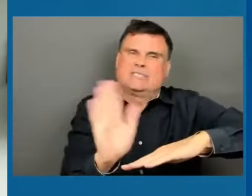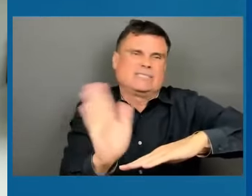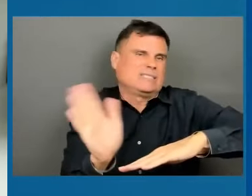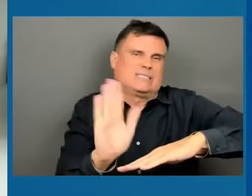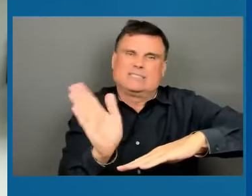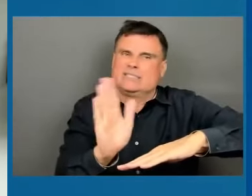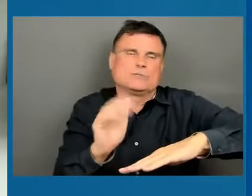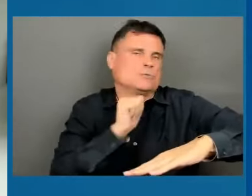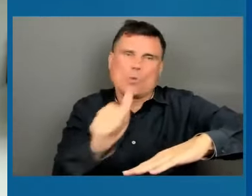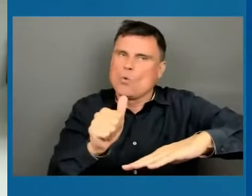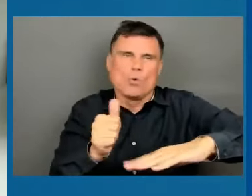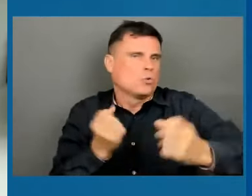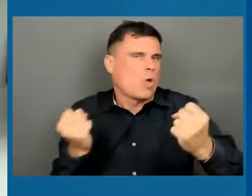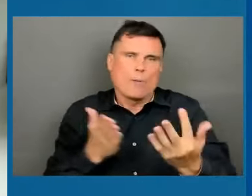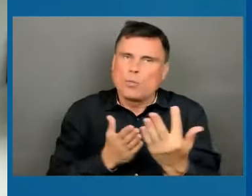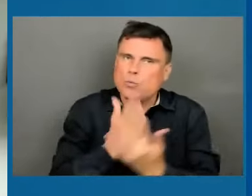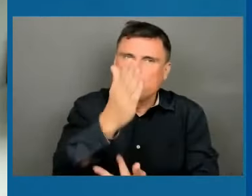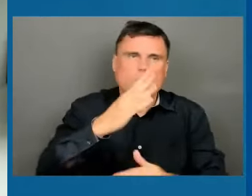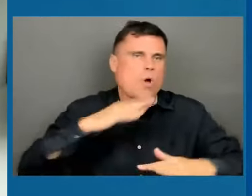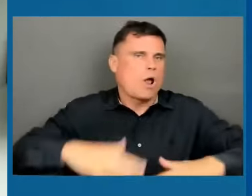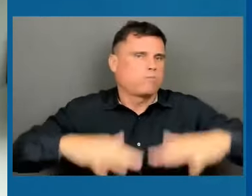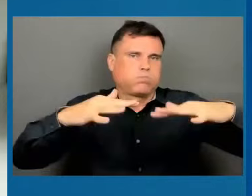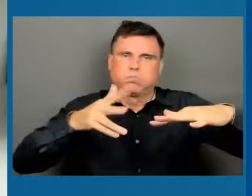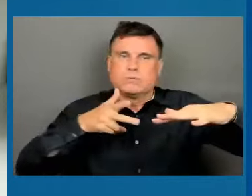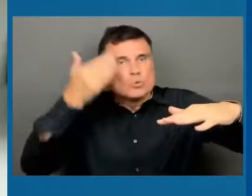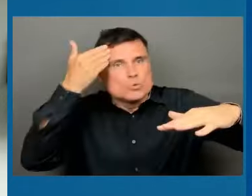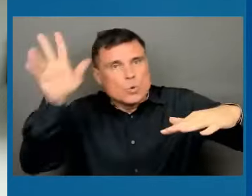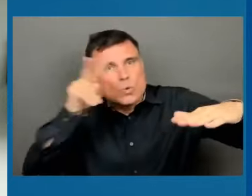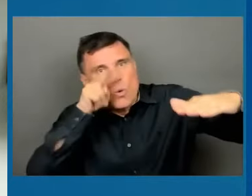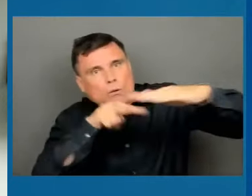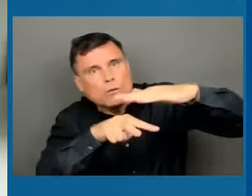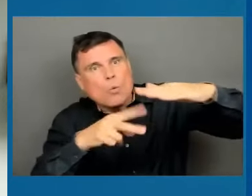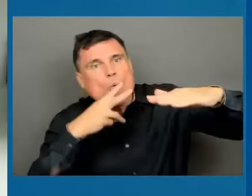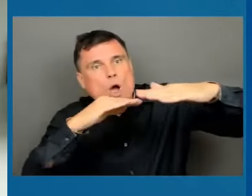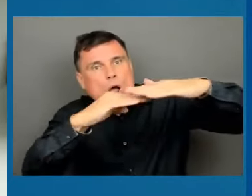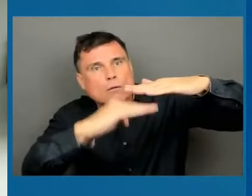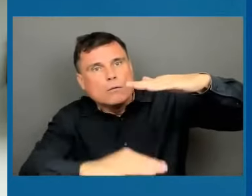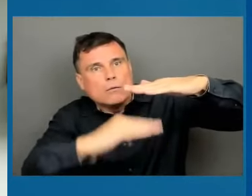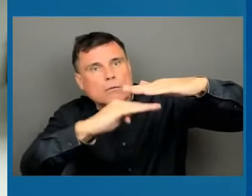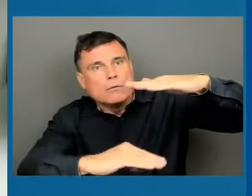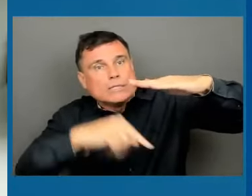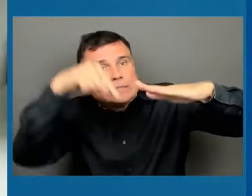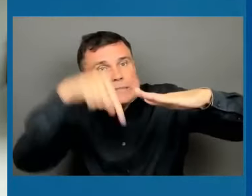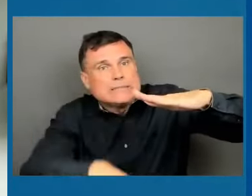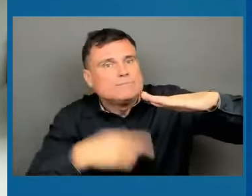the moderator now. Thank you very much, Peter. That concludes the speak.